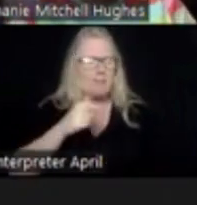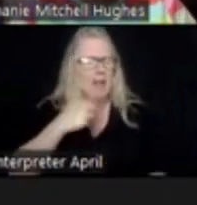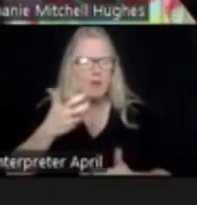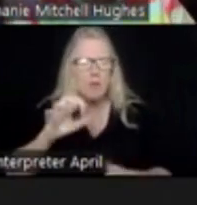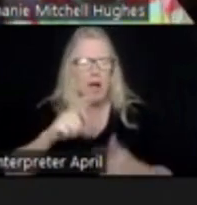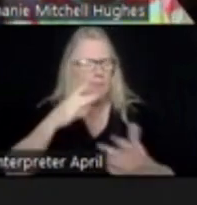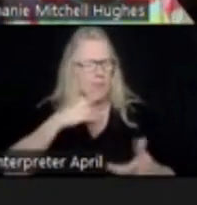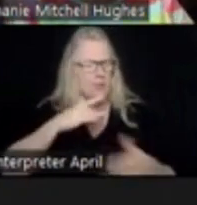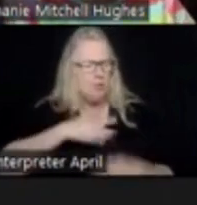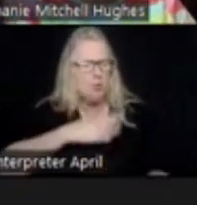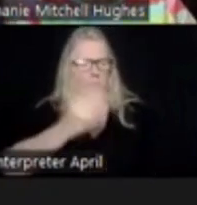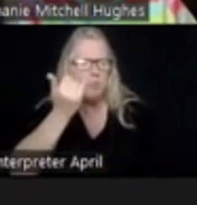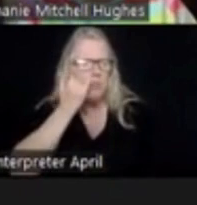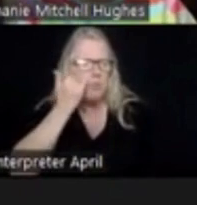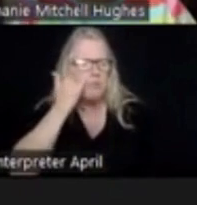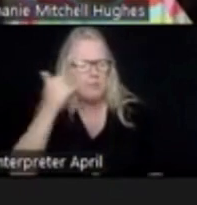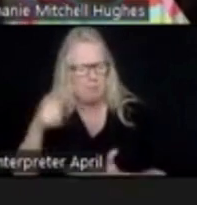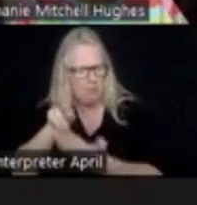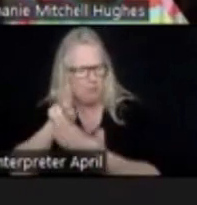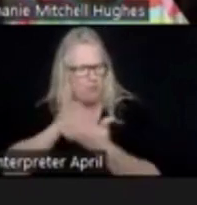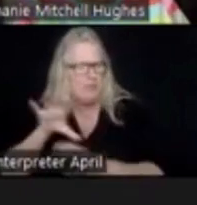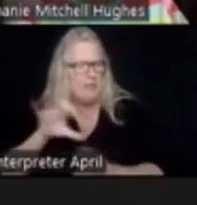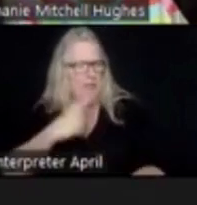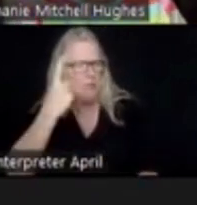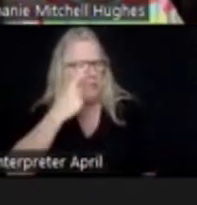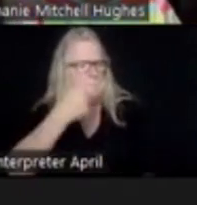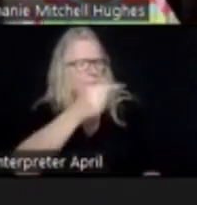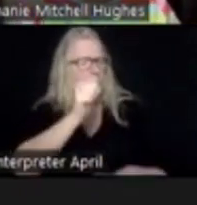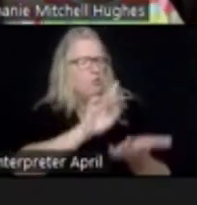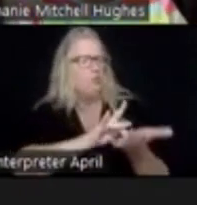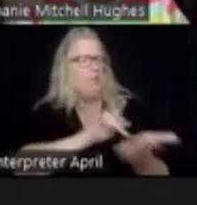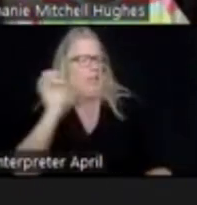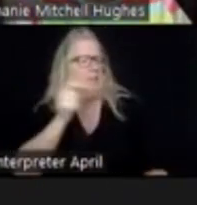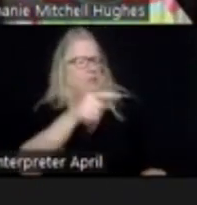WHAT IF SOMEONE READS THIS AND THEY DO SOMETHING TO TAKE ADVANTAGE OF YOU?